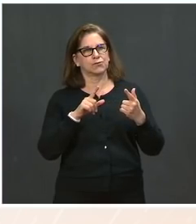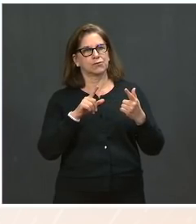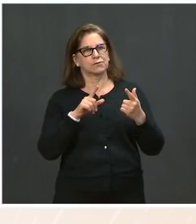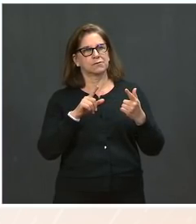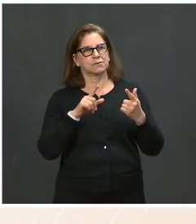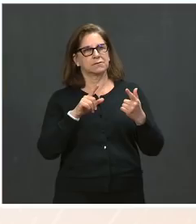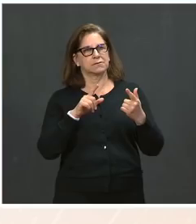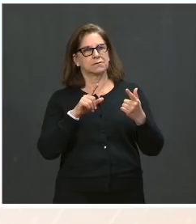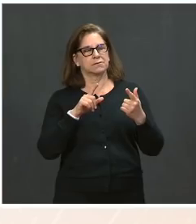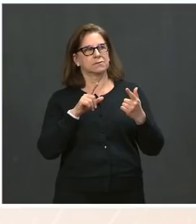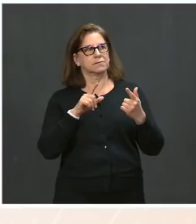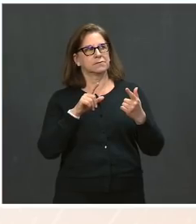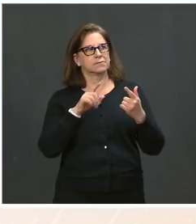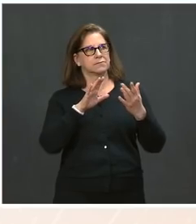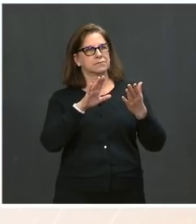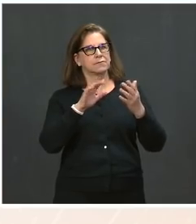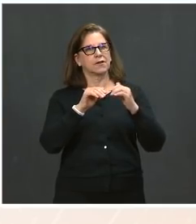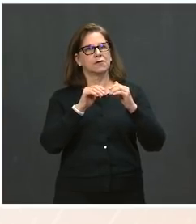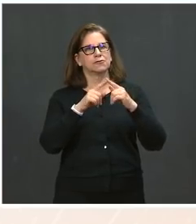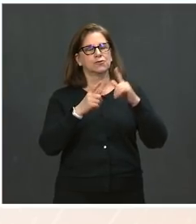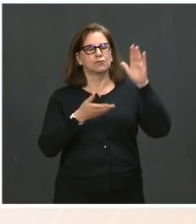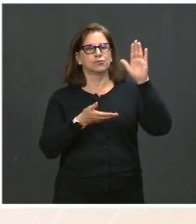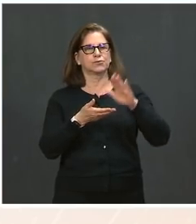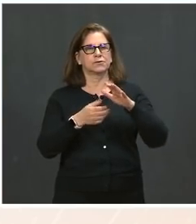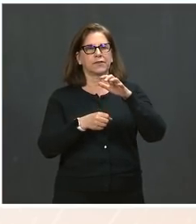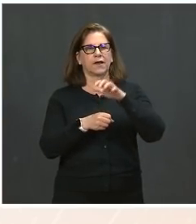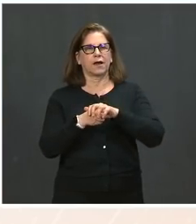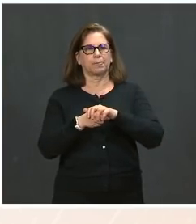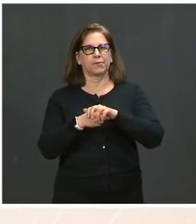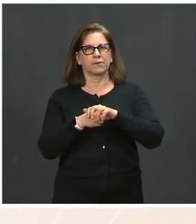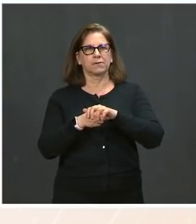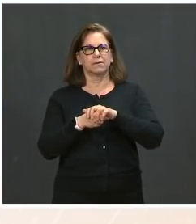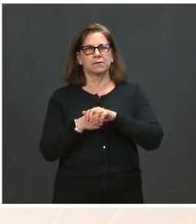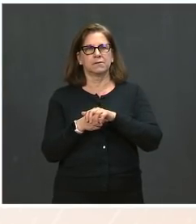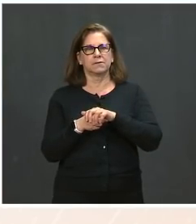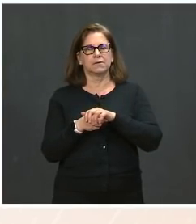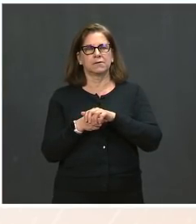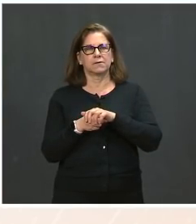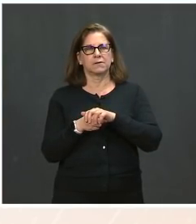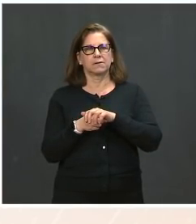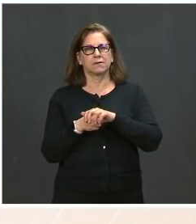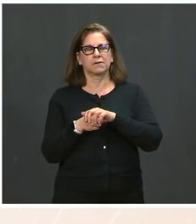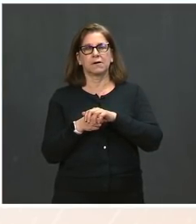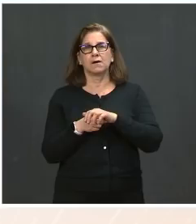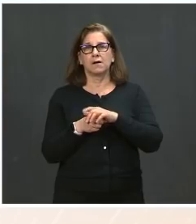this is a proposal that a number of members have. And they've advocated for eliminating the SALT deduction --